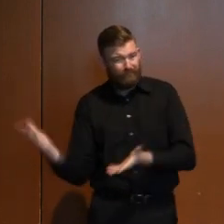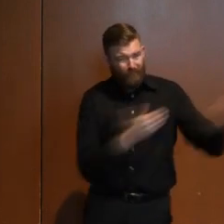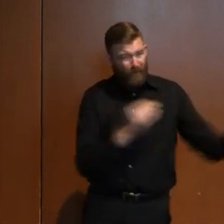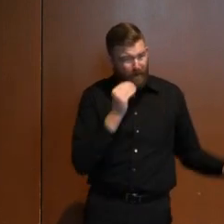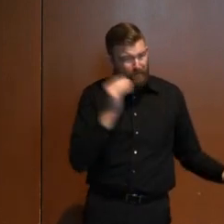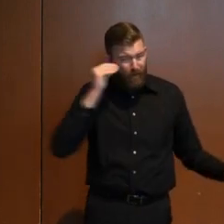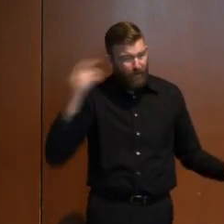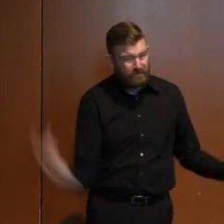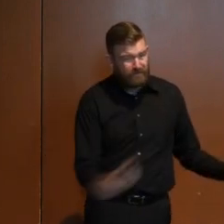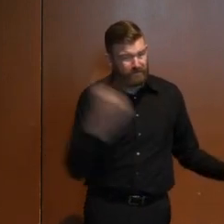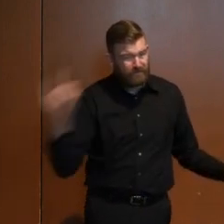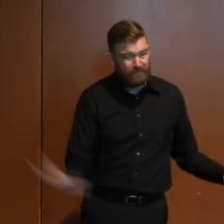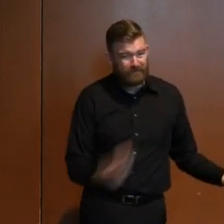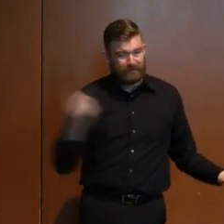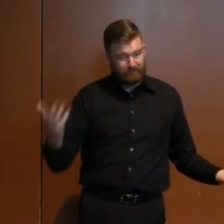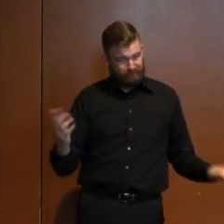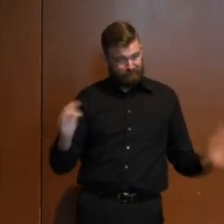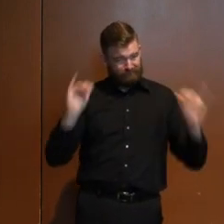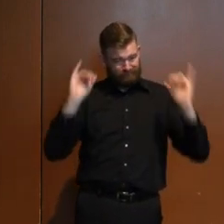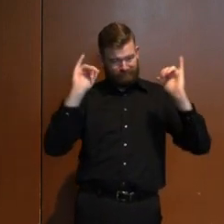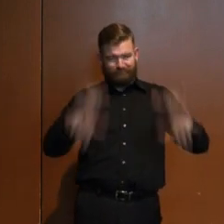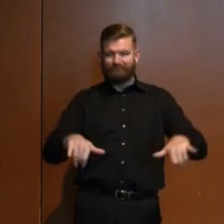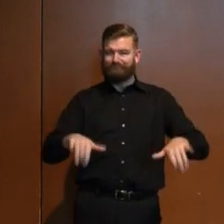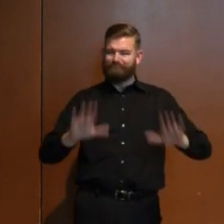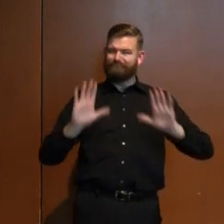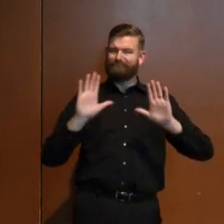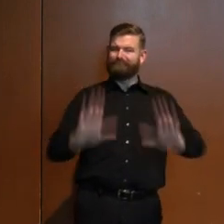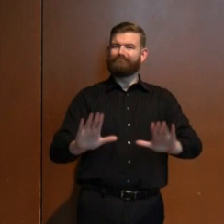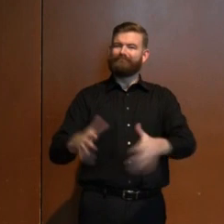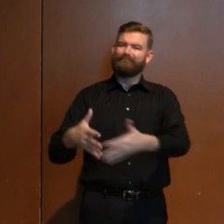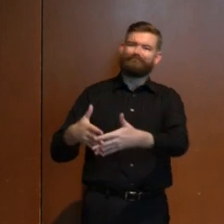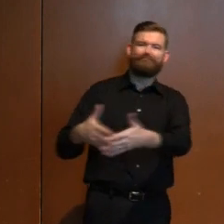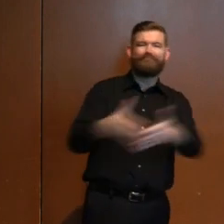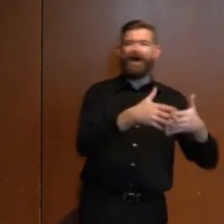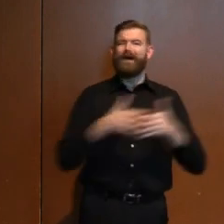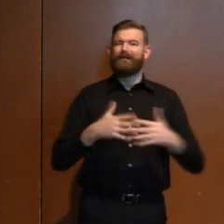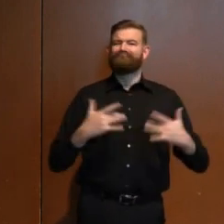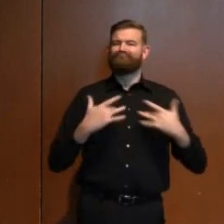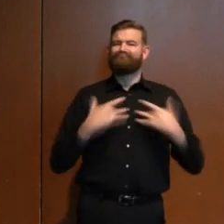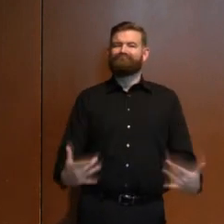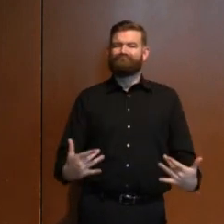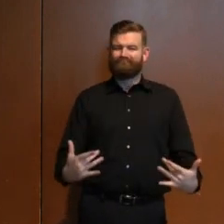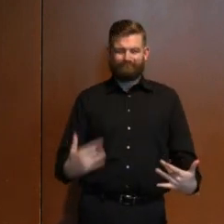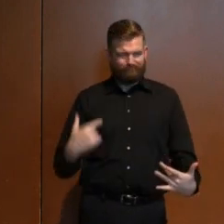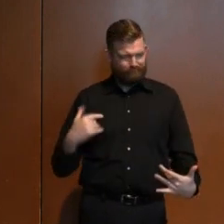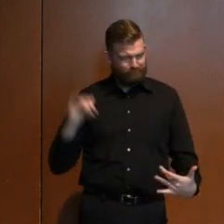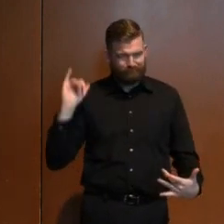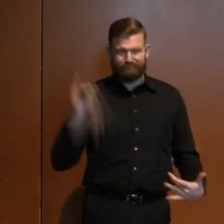WE ALWAYS GO BACK INCLUDING PUTTING LIVES AT RISK TO GET